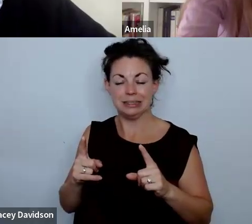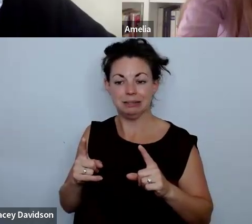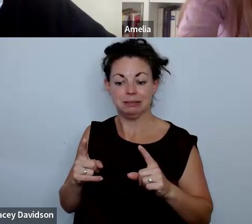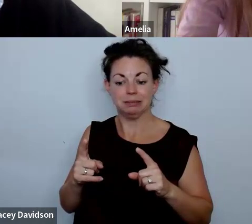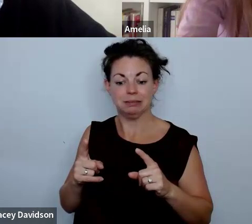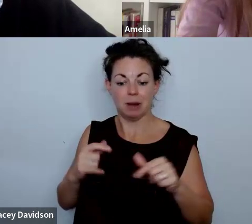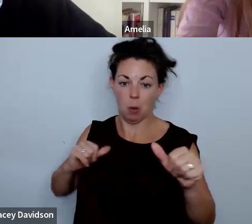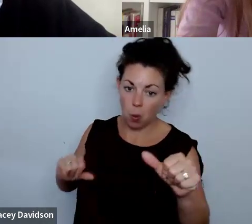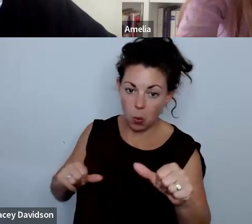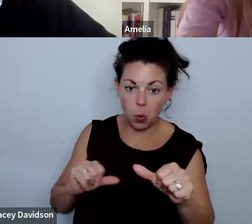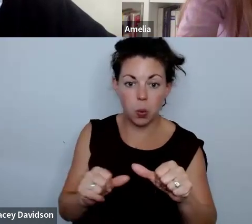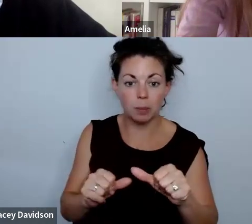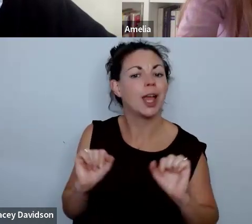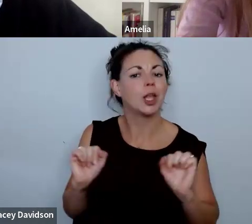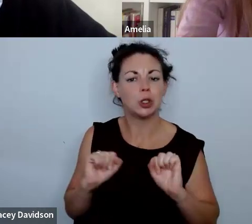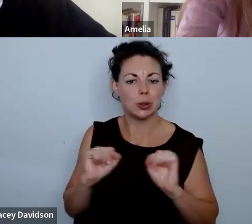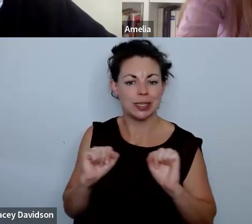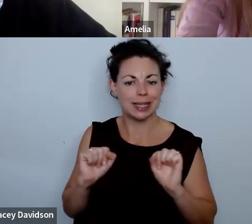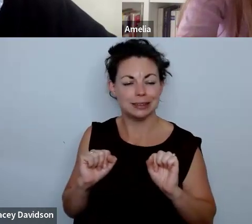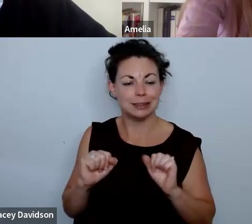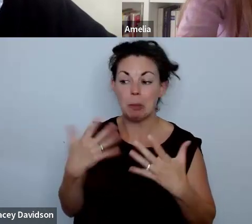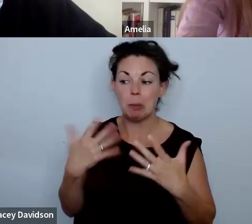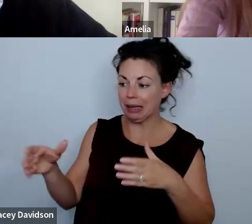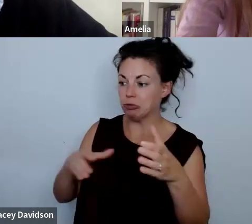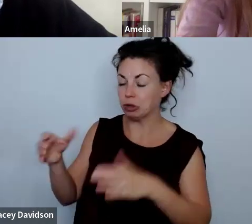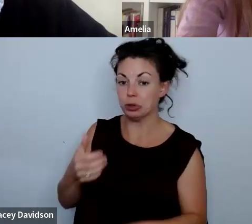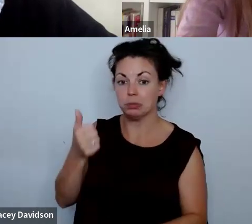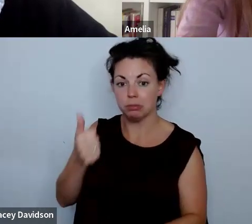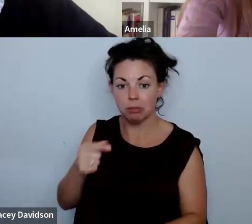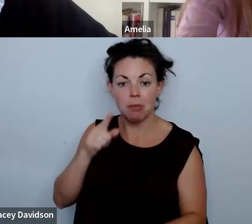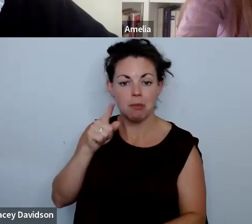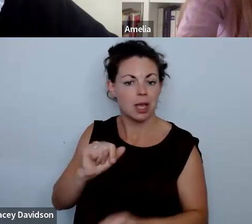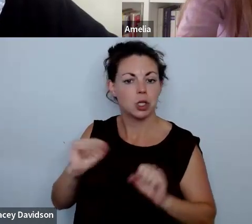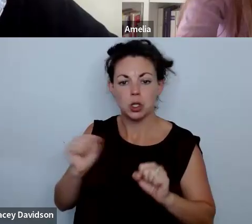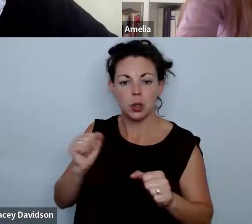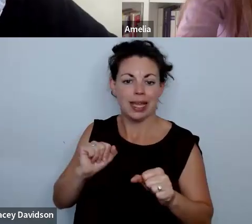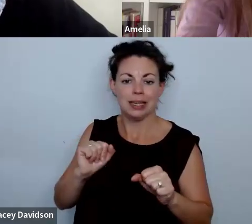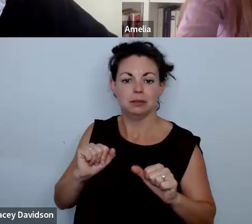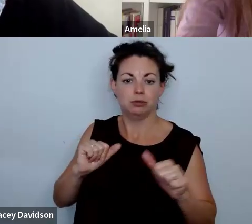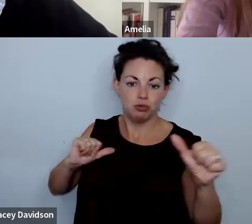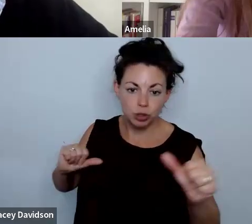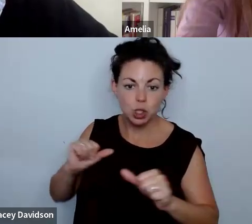whole process and design of the program that just creates too much work on the government side?